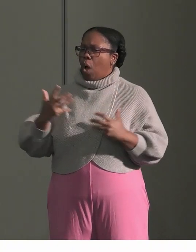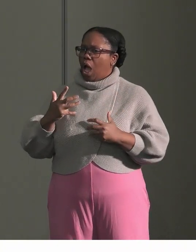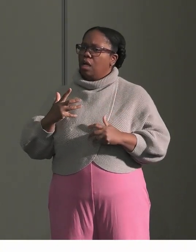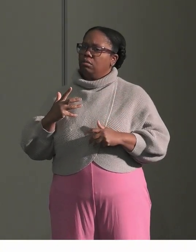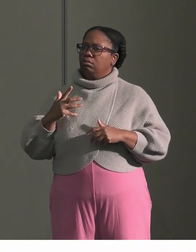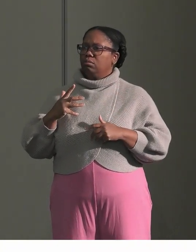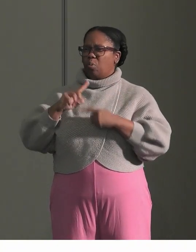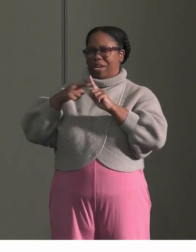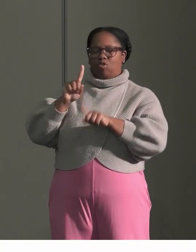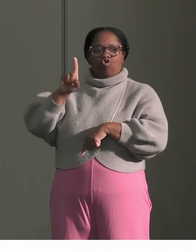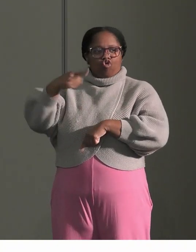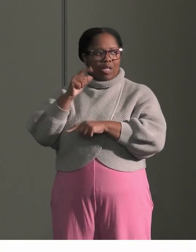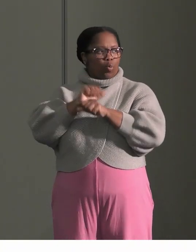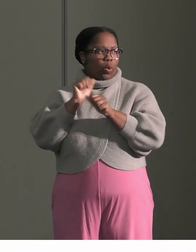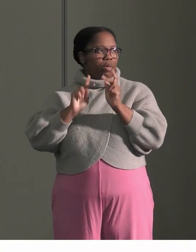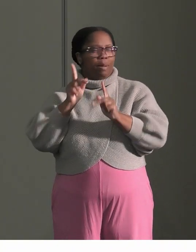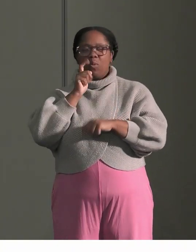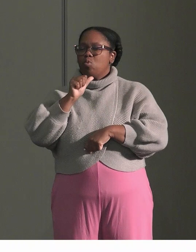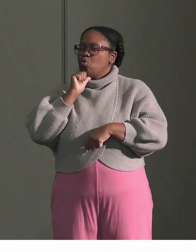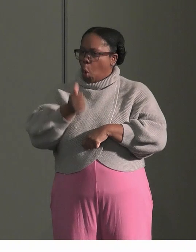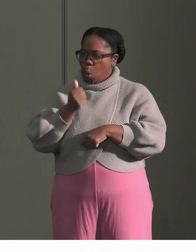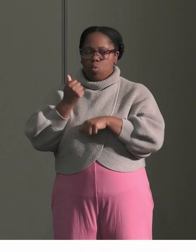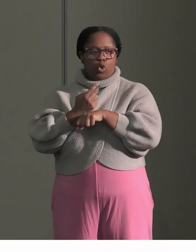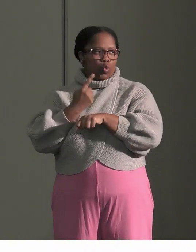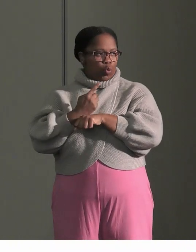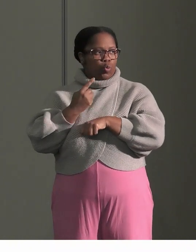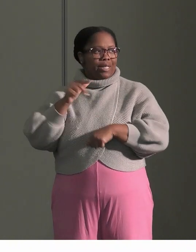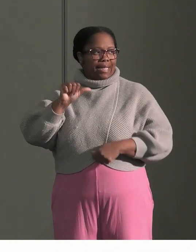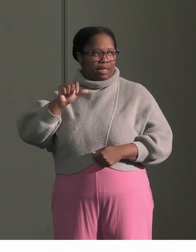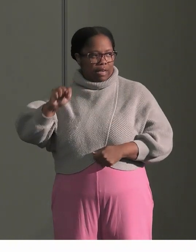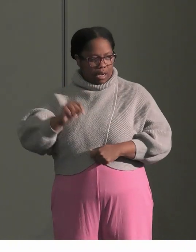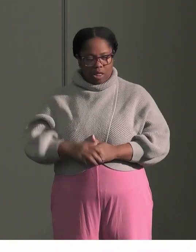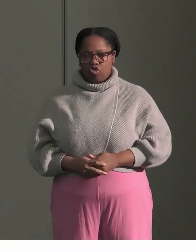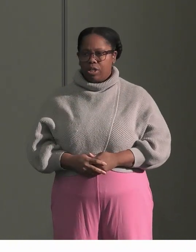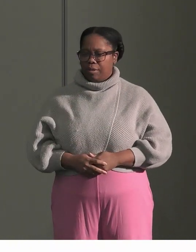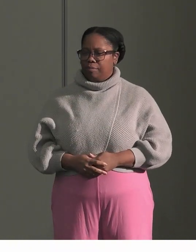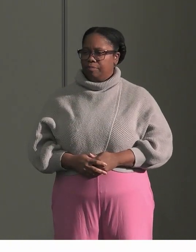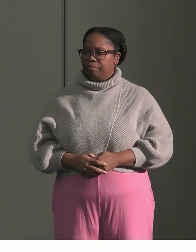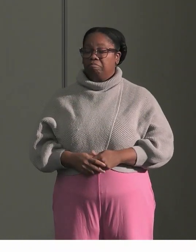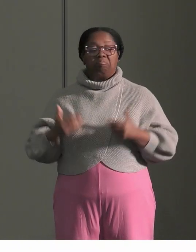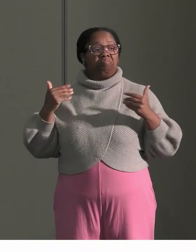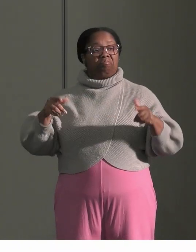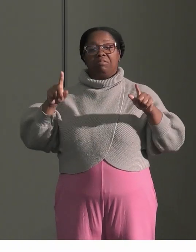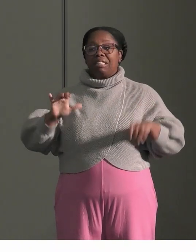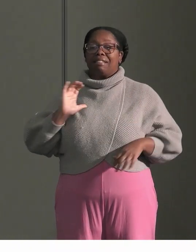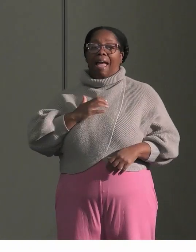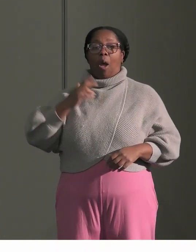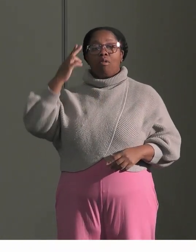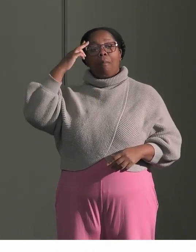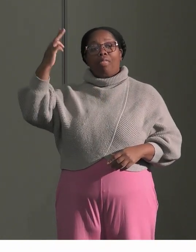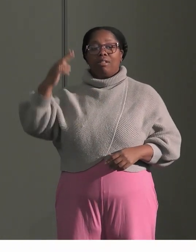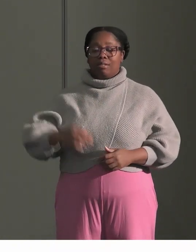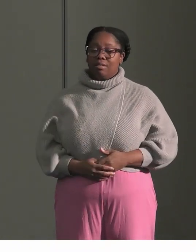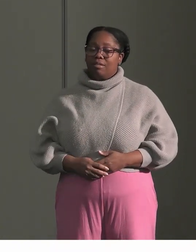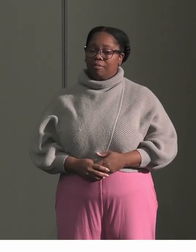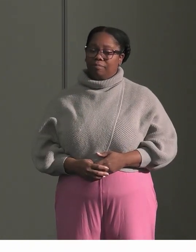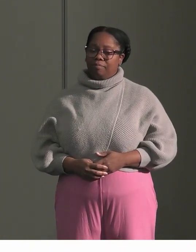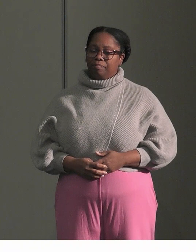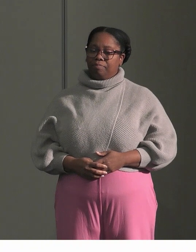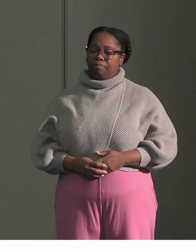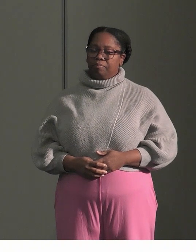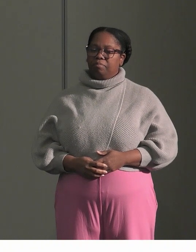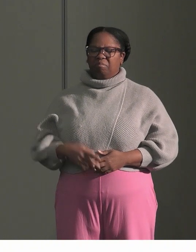folks that don't use assistive technology. Let's test our hypothesis two. Different.